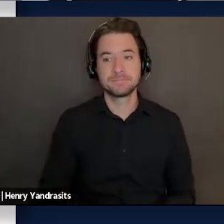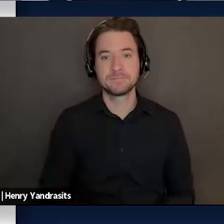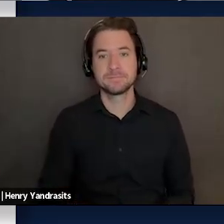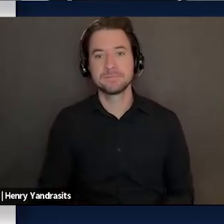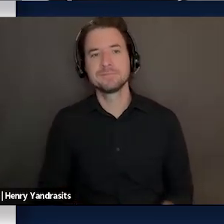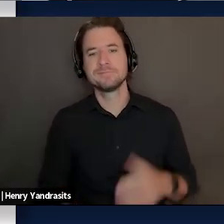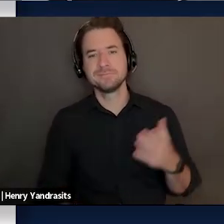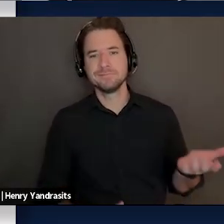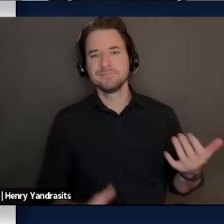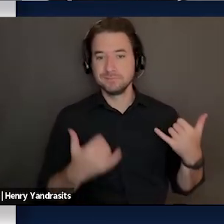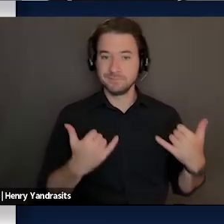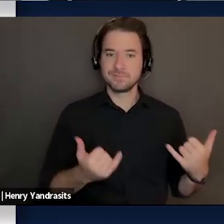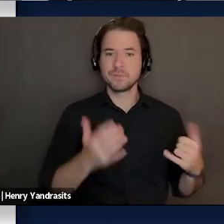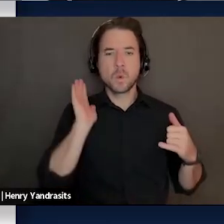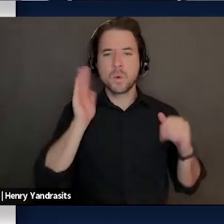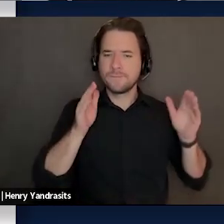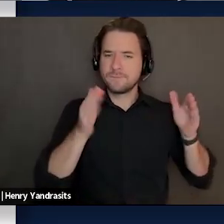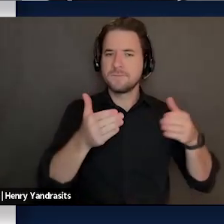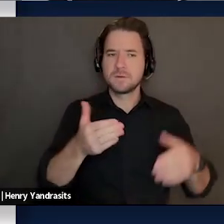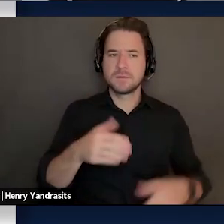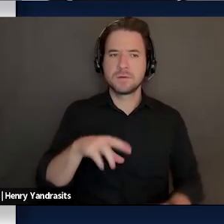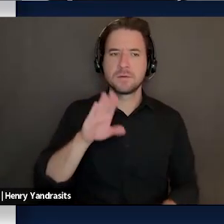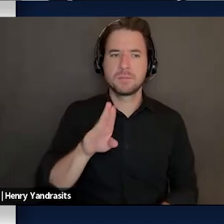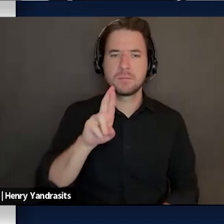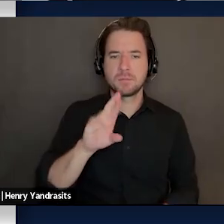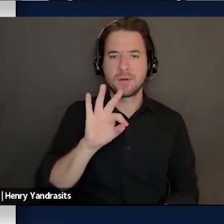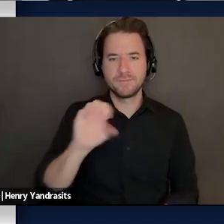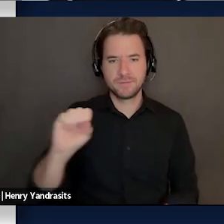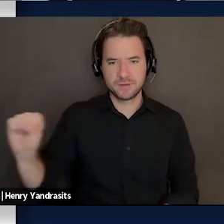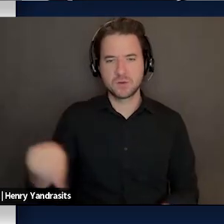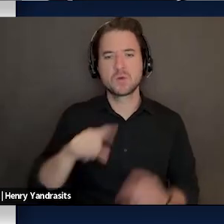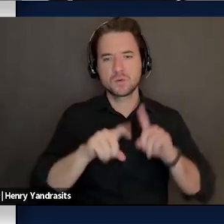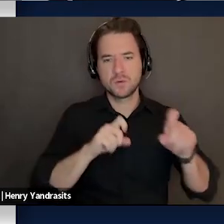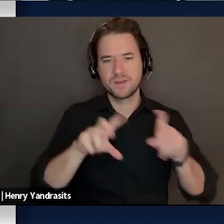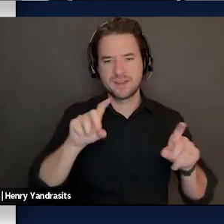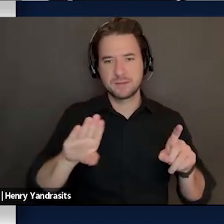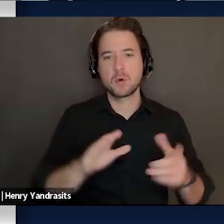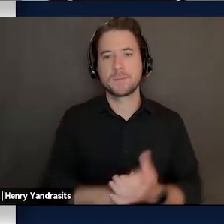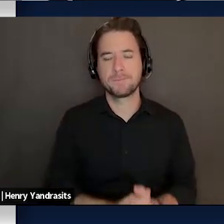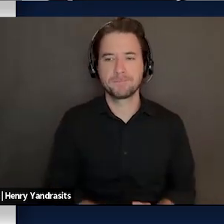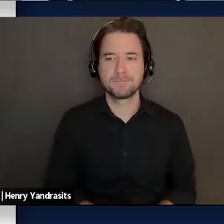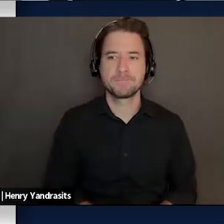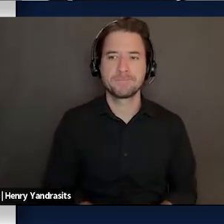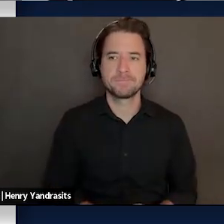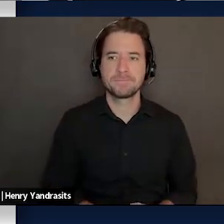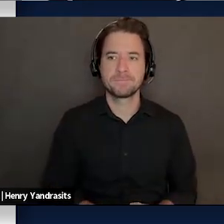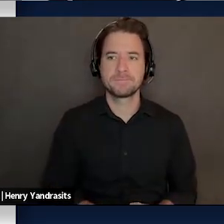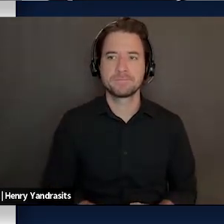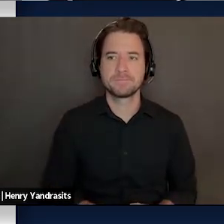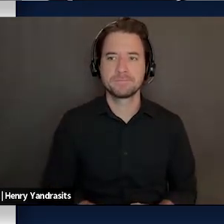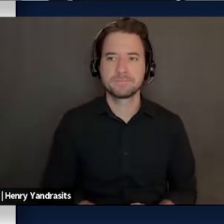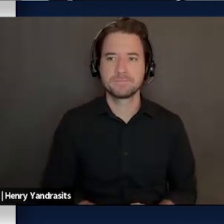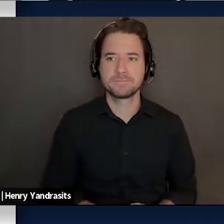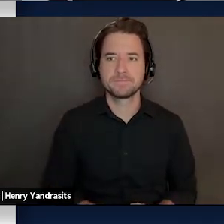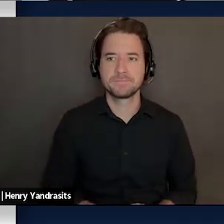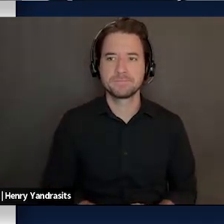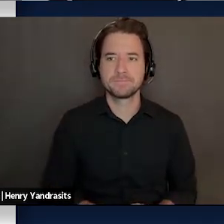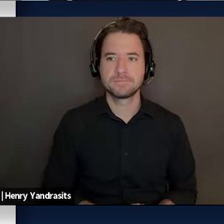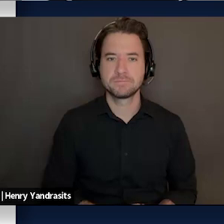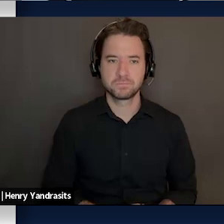And so today, we'll focus on looking at the BRFSS survey dashboard.